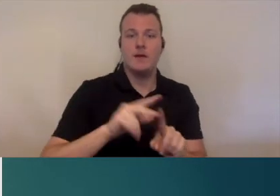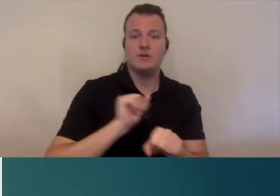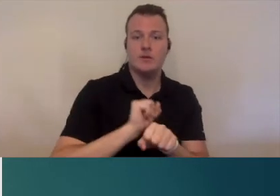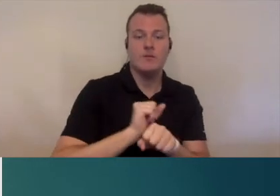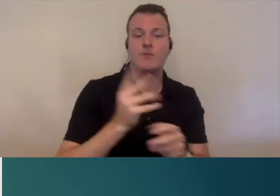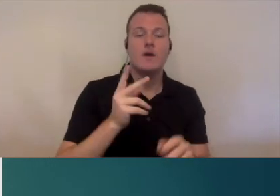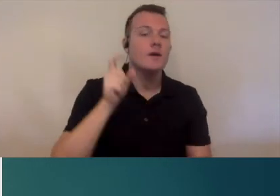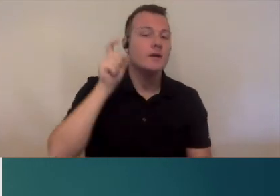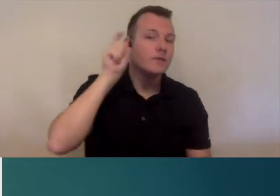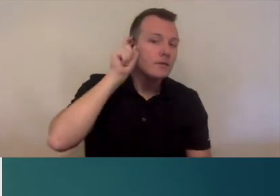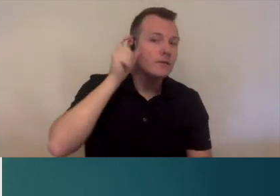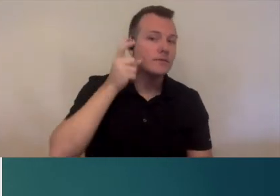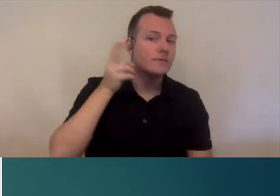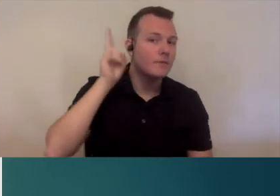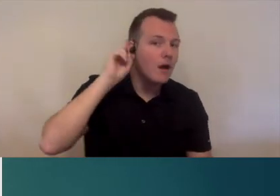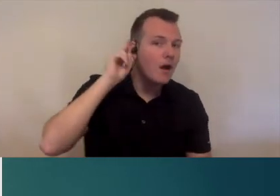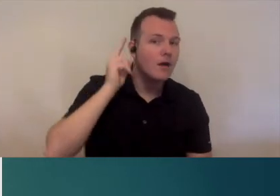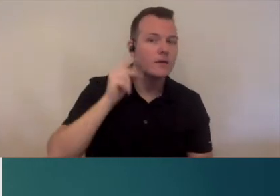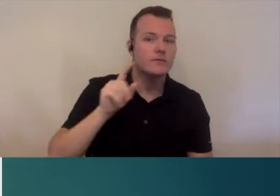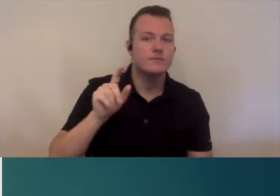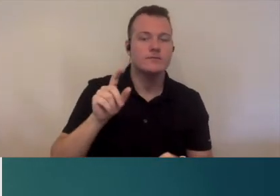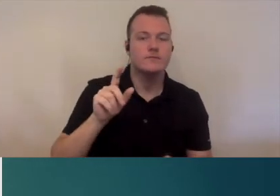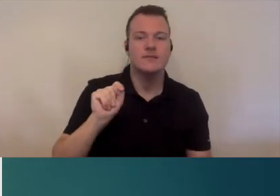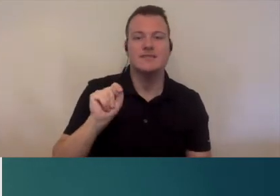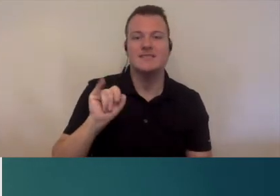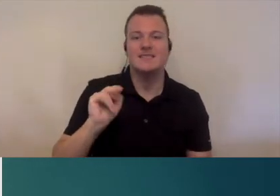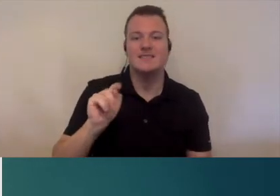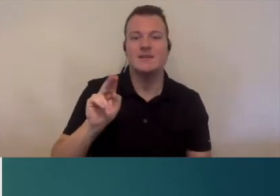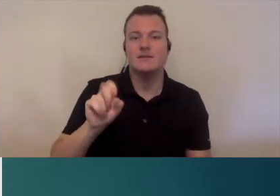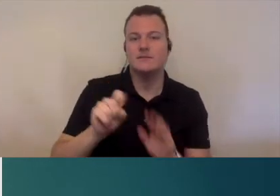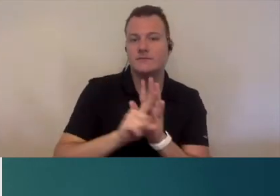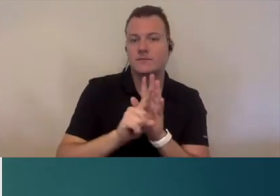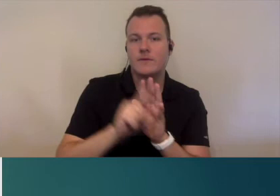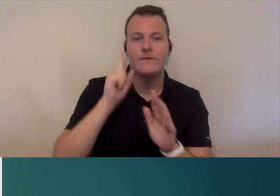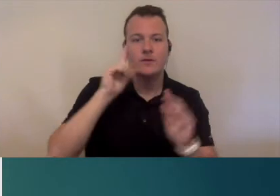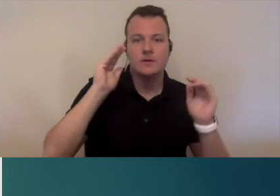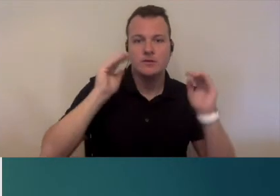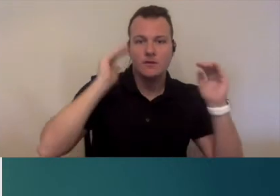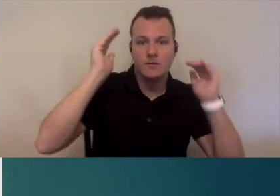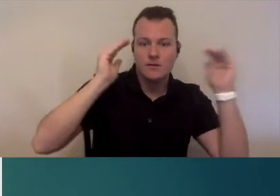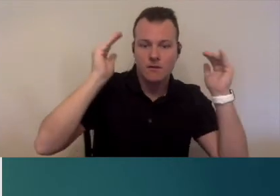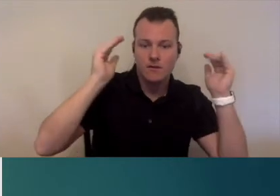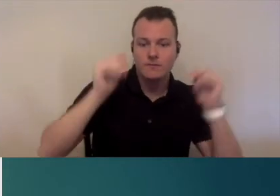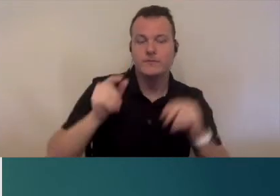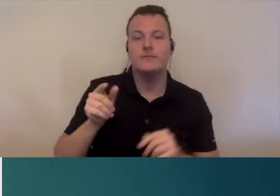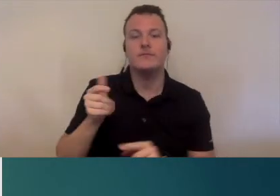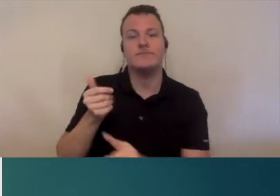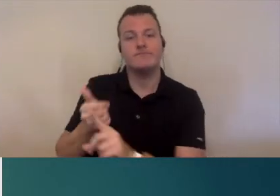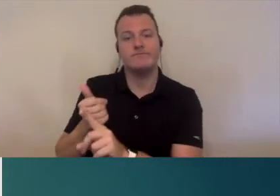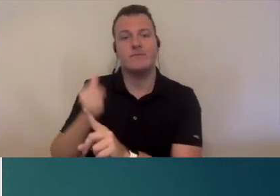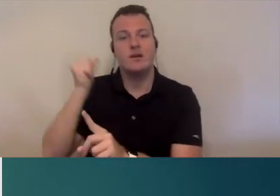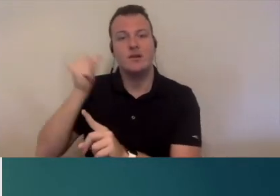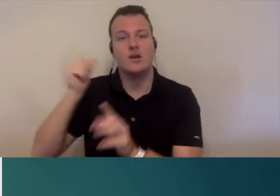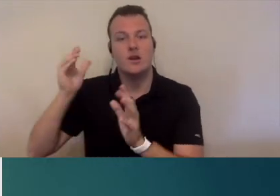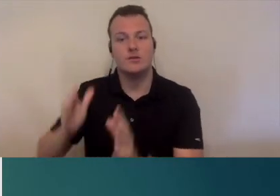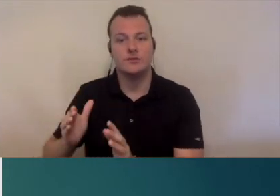hearing aid, Baha, tinnitus practice for adult patients. And this audiologist that